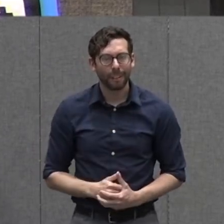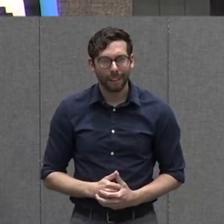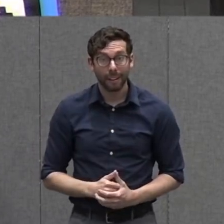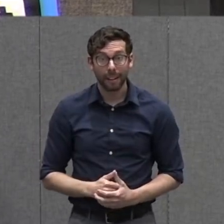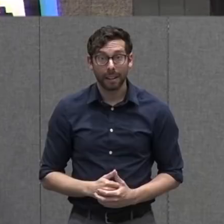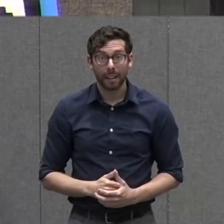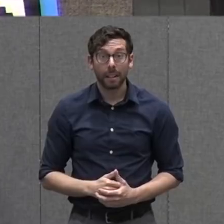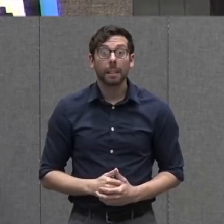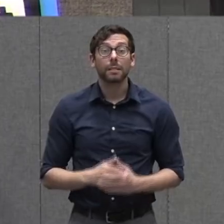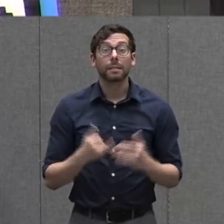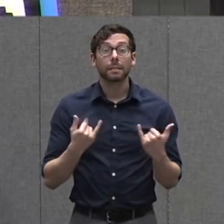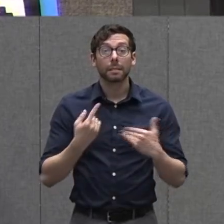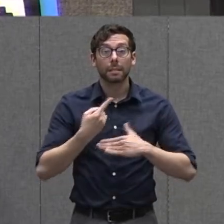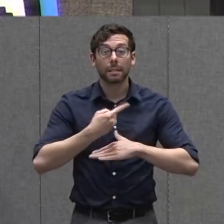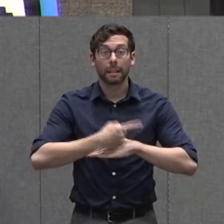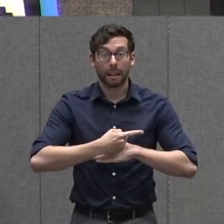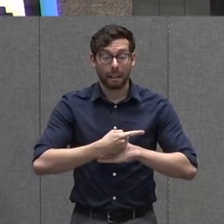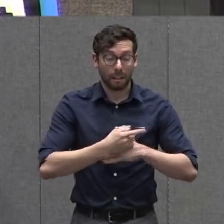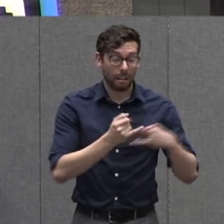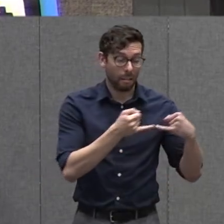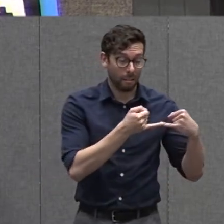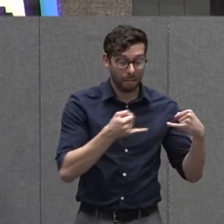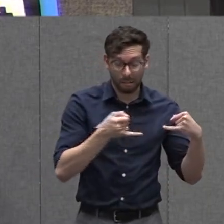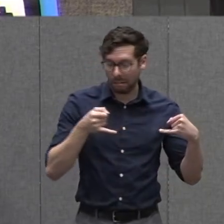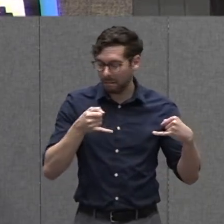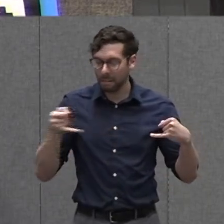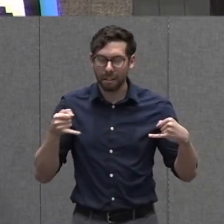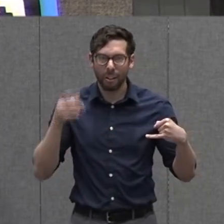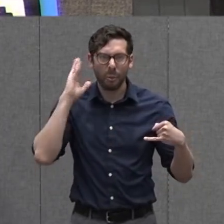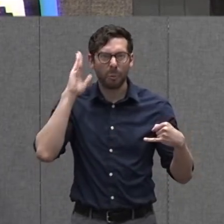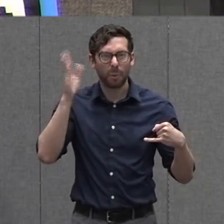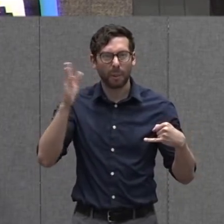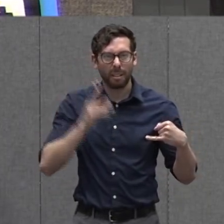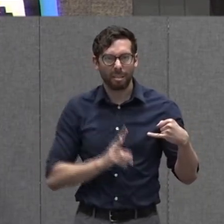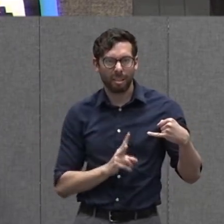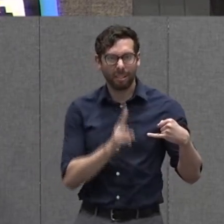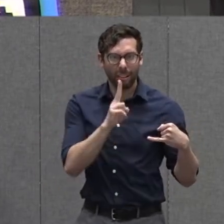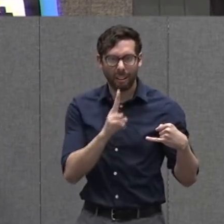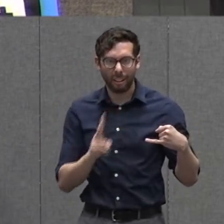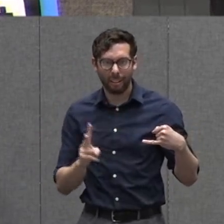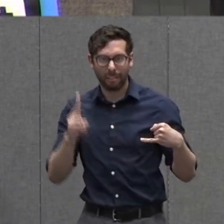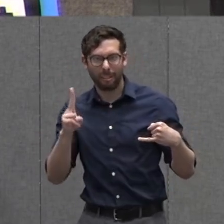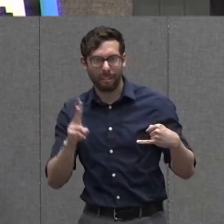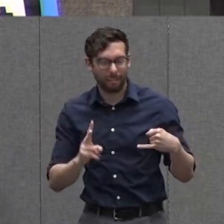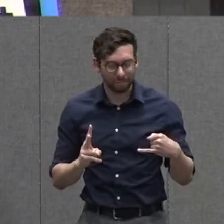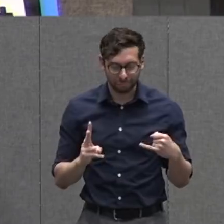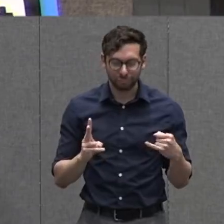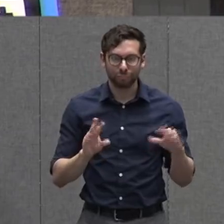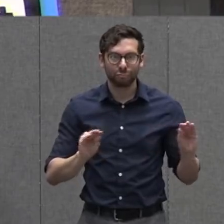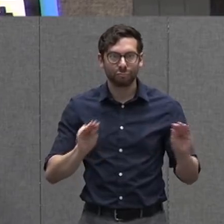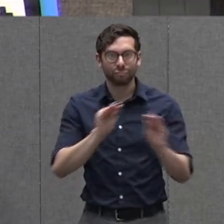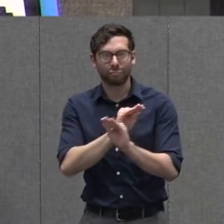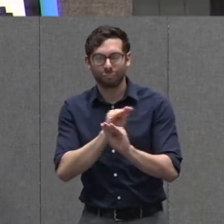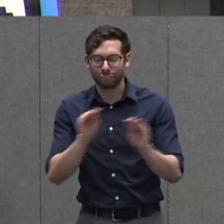we're actually going to cut them out and we are going to sort those word parts based on whether we usually see them